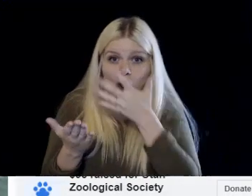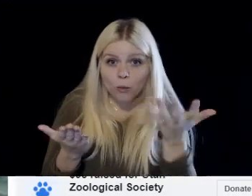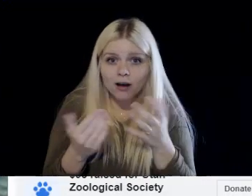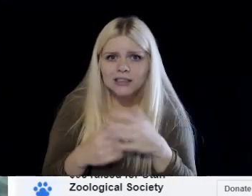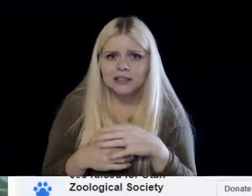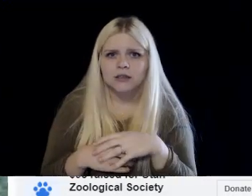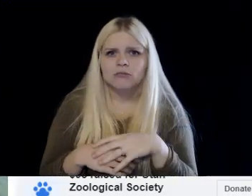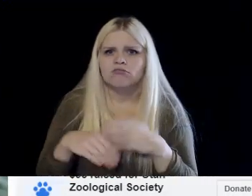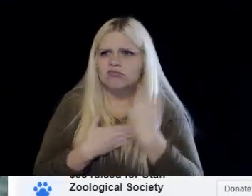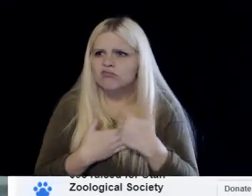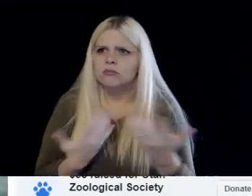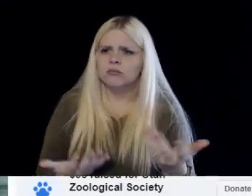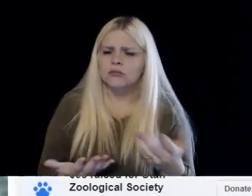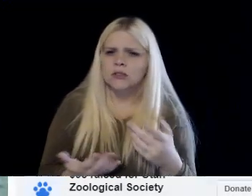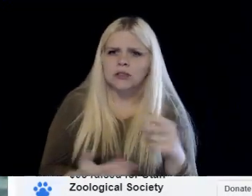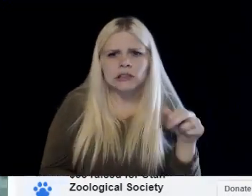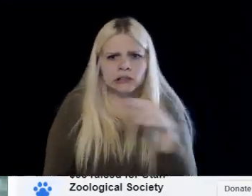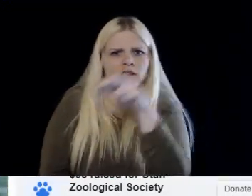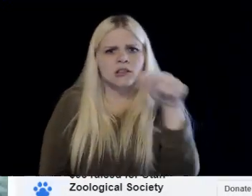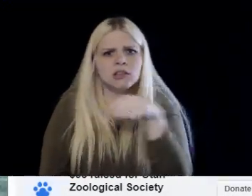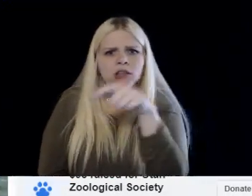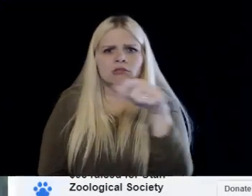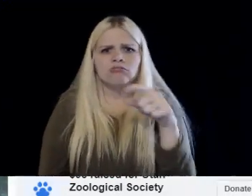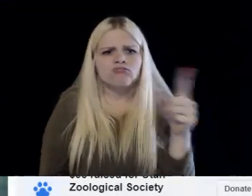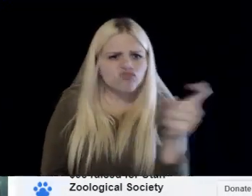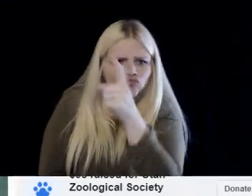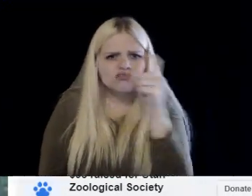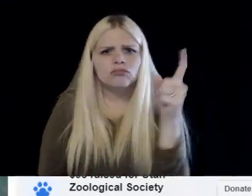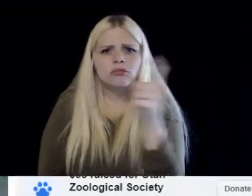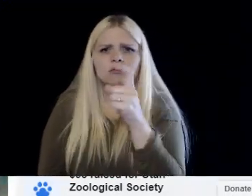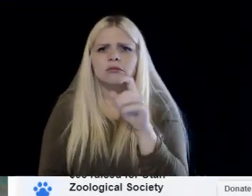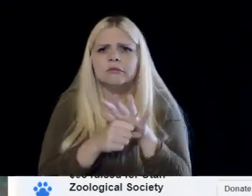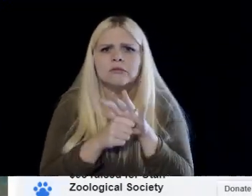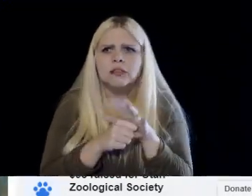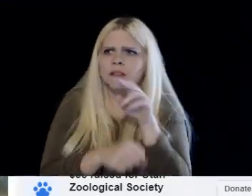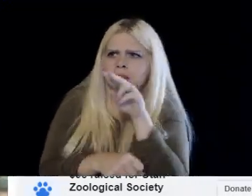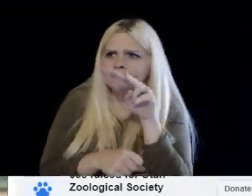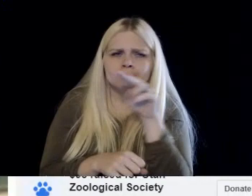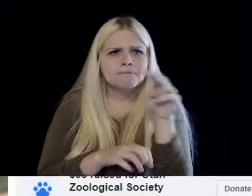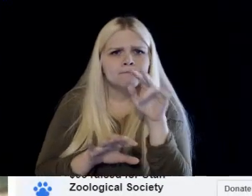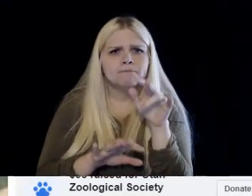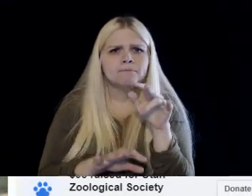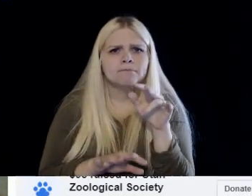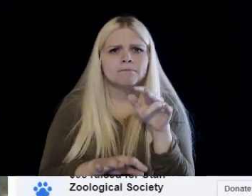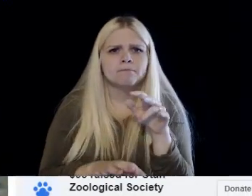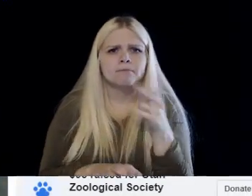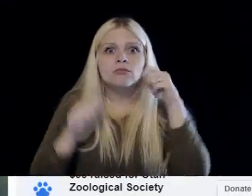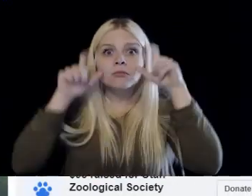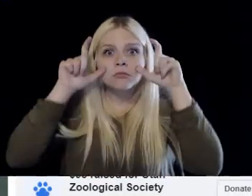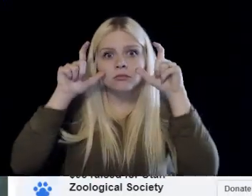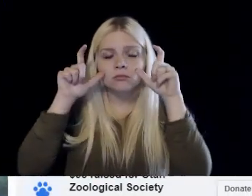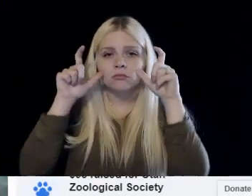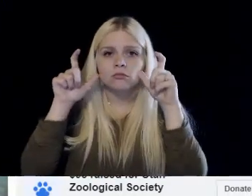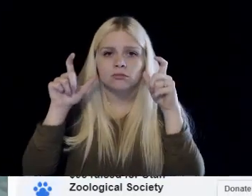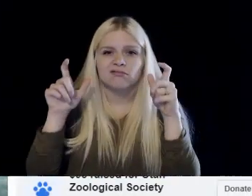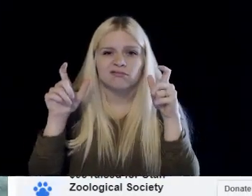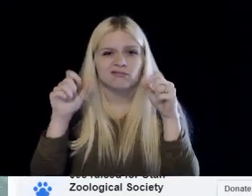They might be like walking a lot, they might be like staring really intently. You might see a lot of like, wide eyes. And animal that's very stressed might not want to eat.